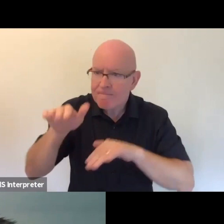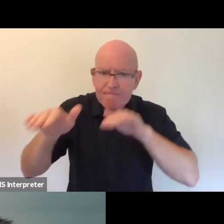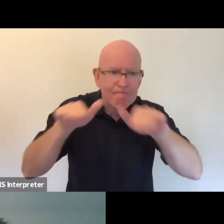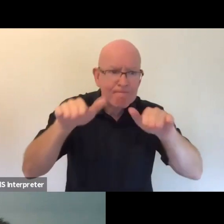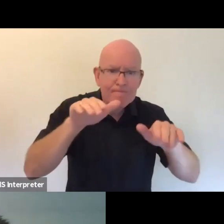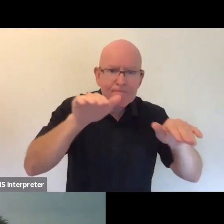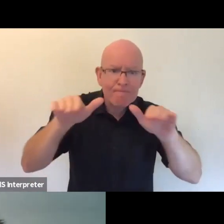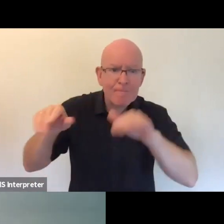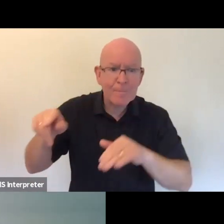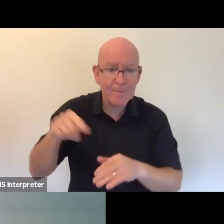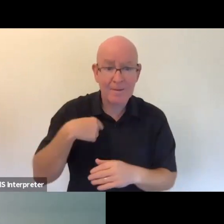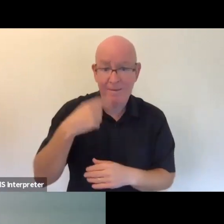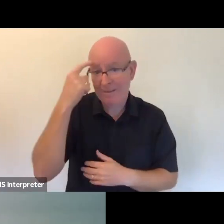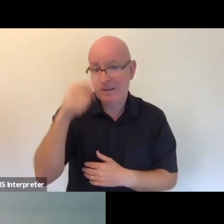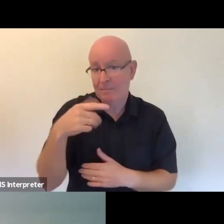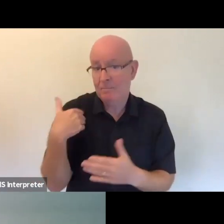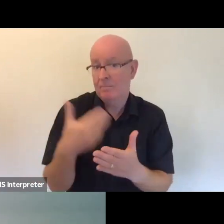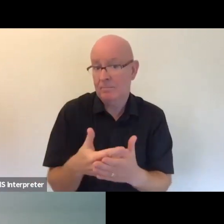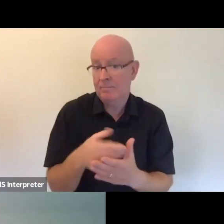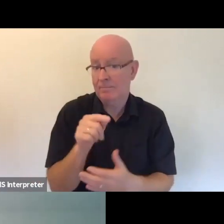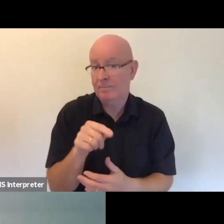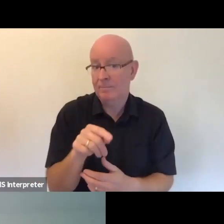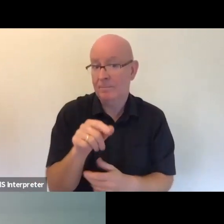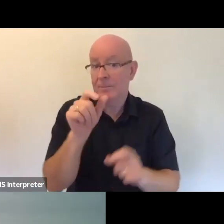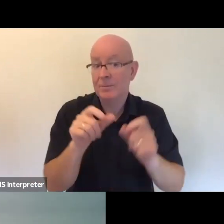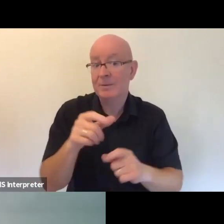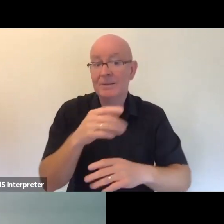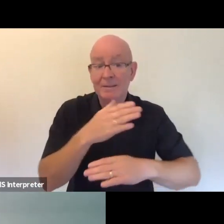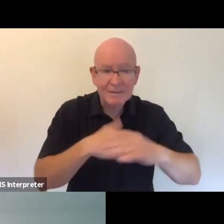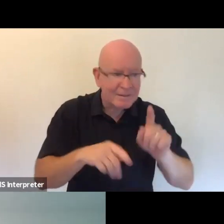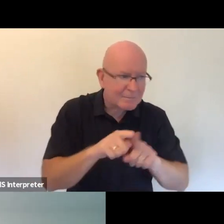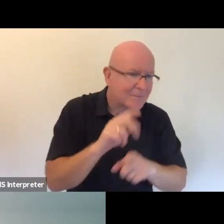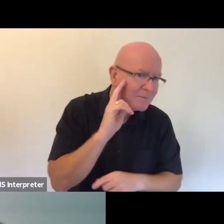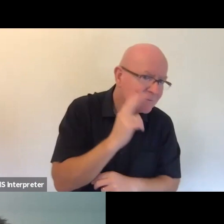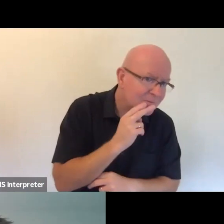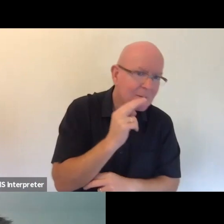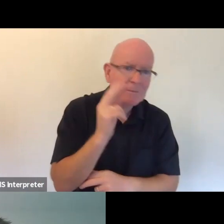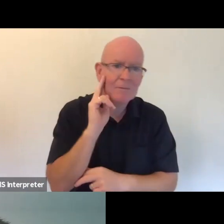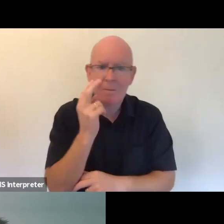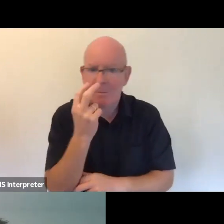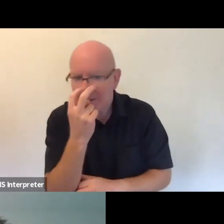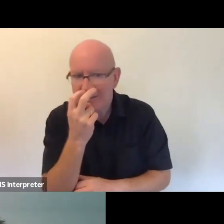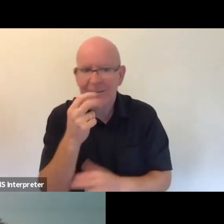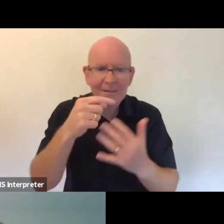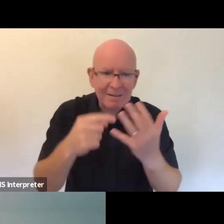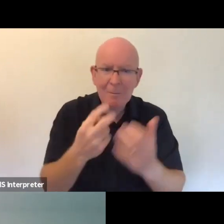or to detect them, or to have them in systems. So, I think this combine outreach is probably one of the best ways